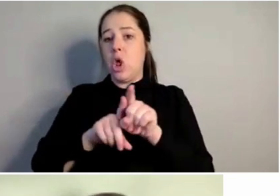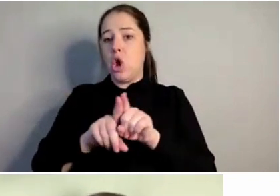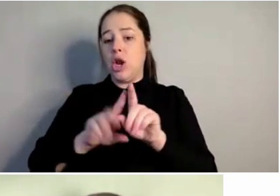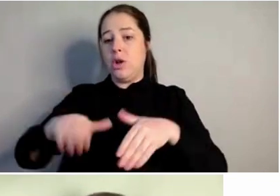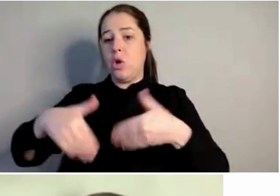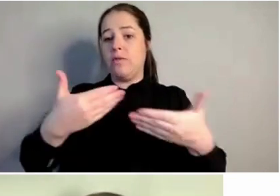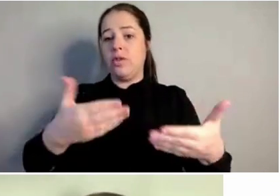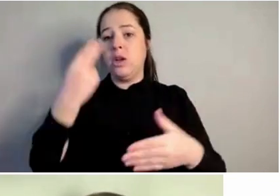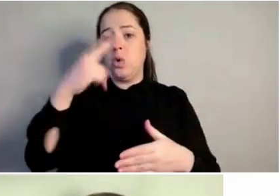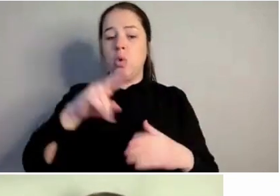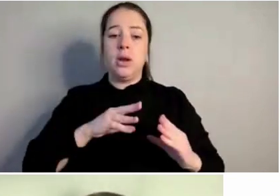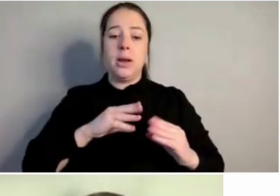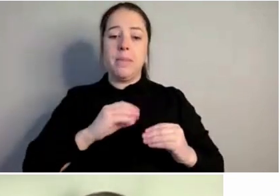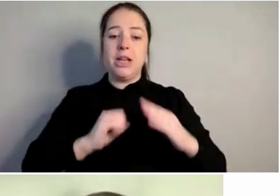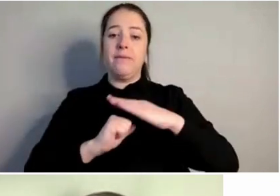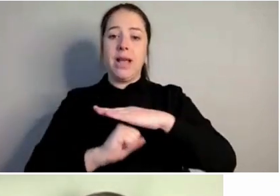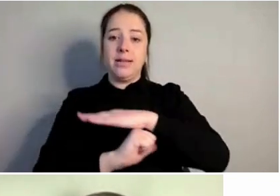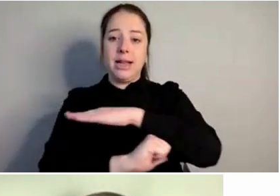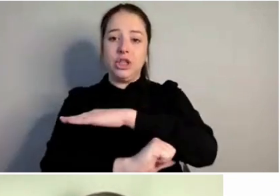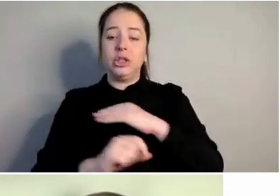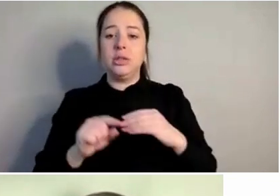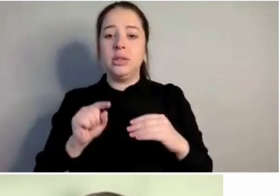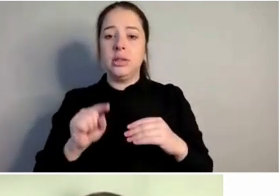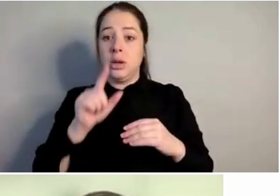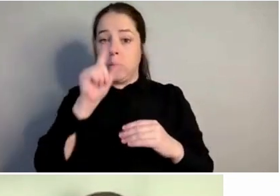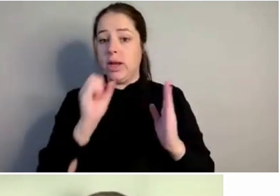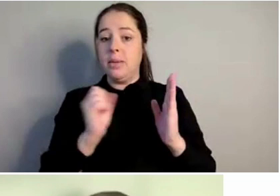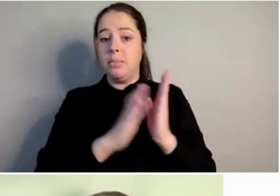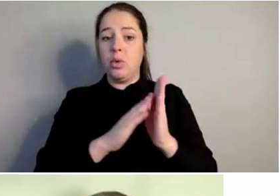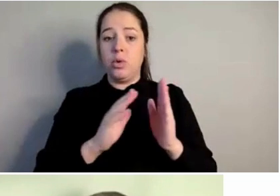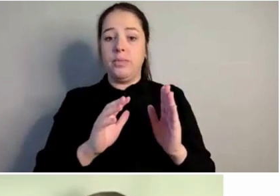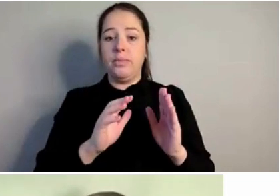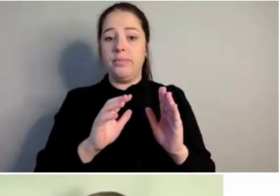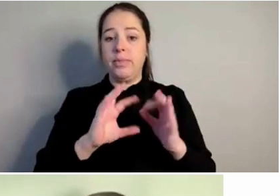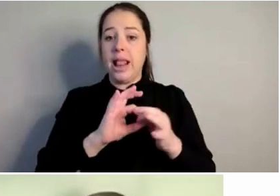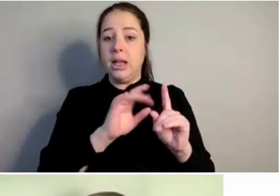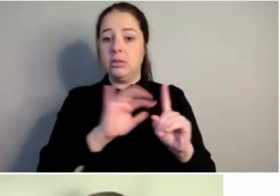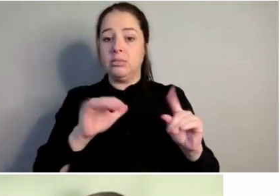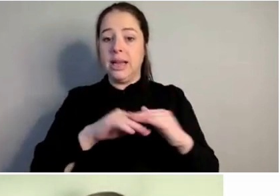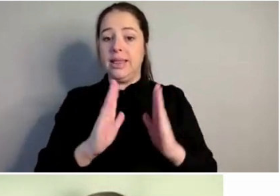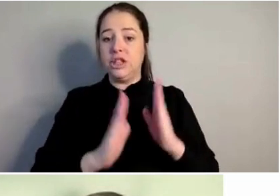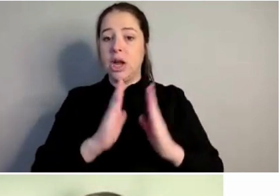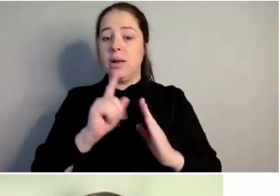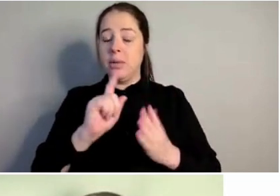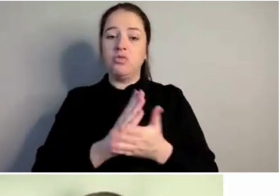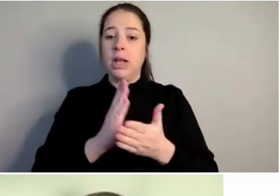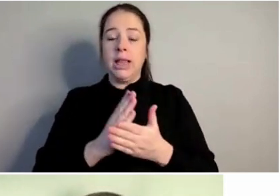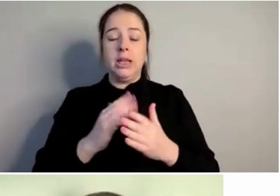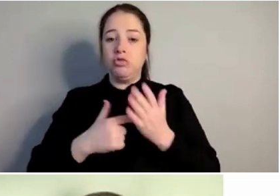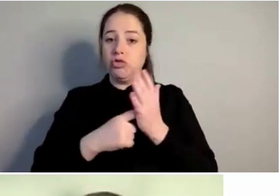which again, we can drop the link in the chat, but it's really highly recommended. And so it's an opportunity